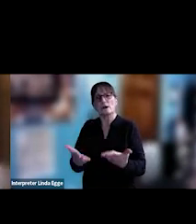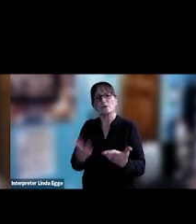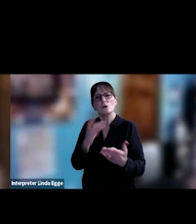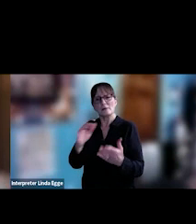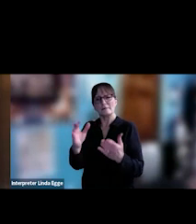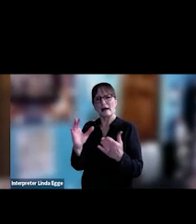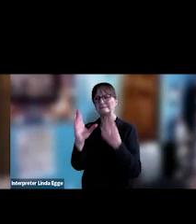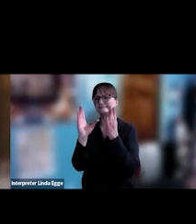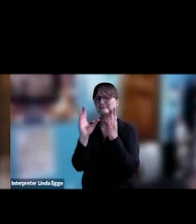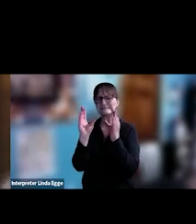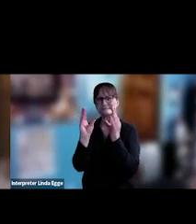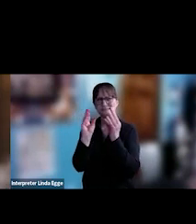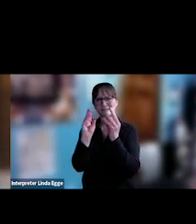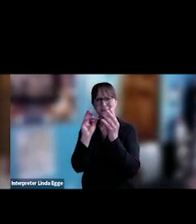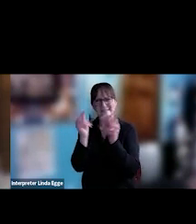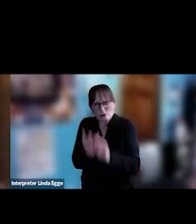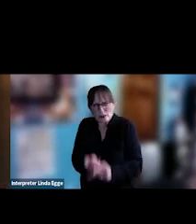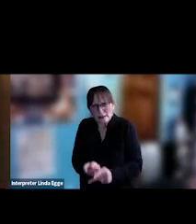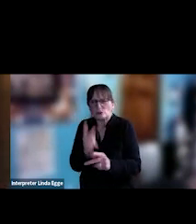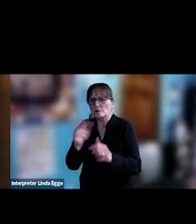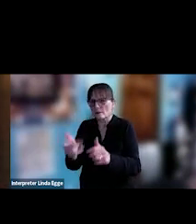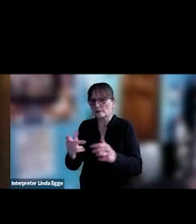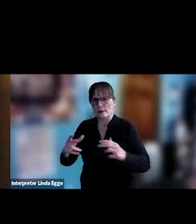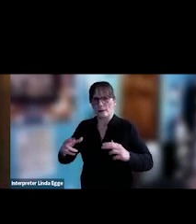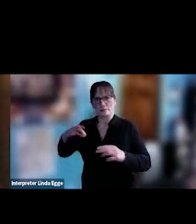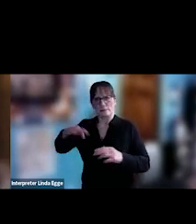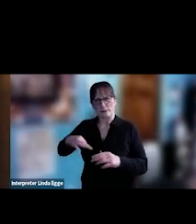of how much their benefits will be reduced